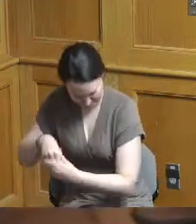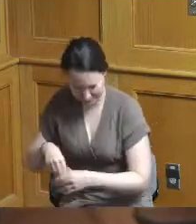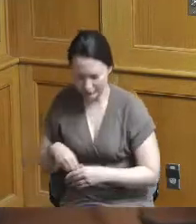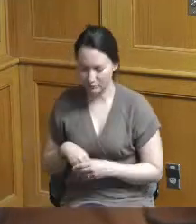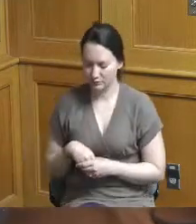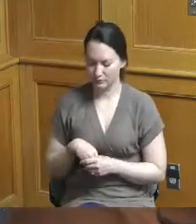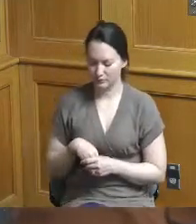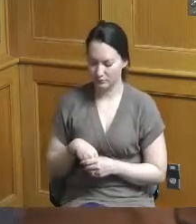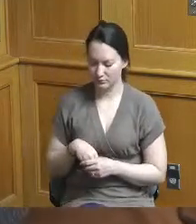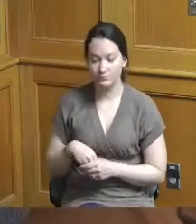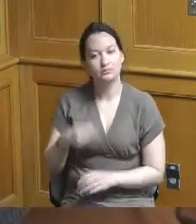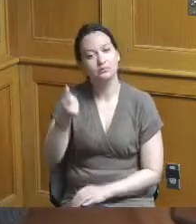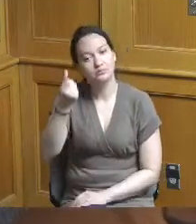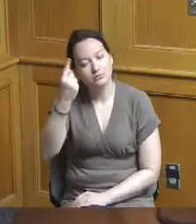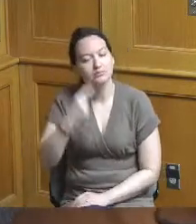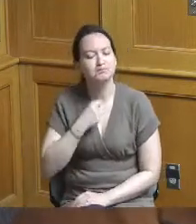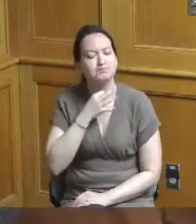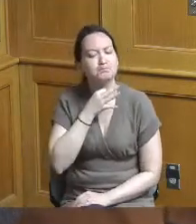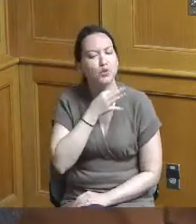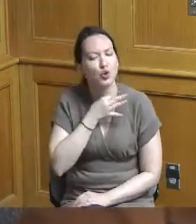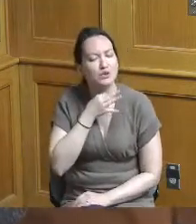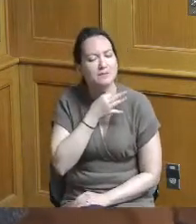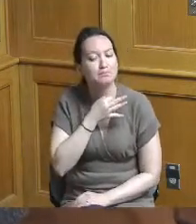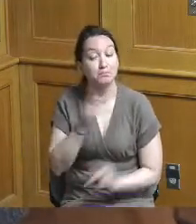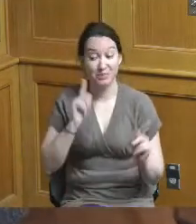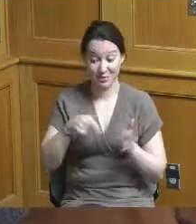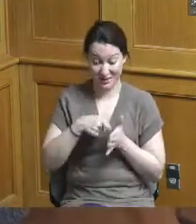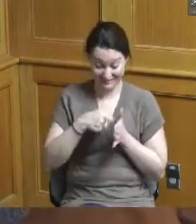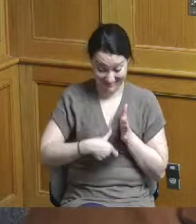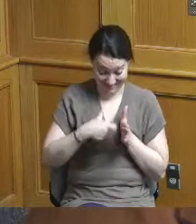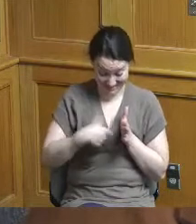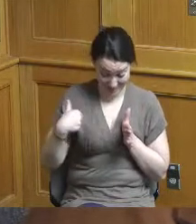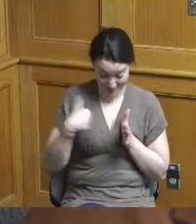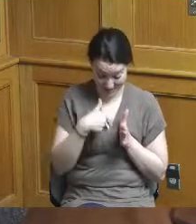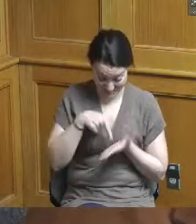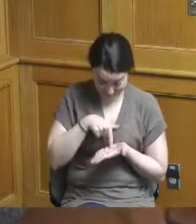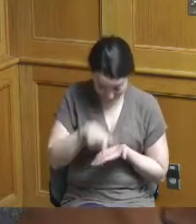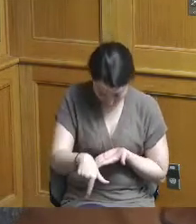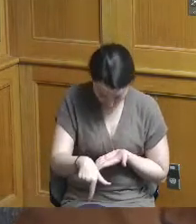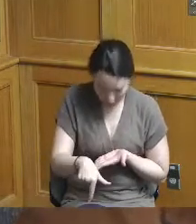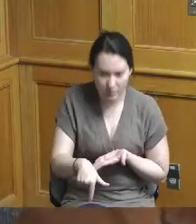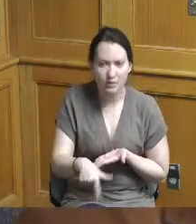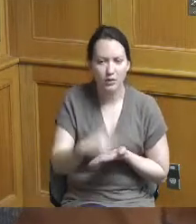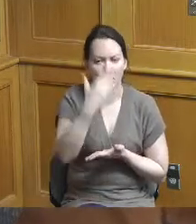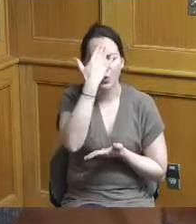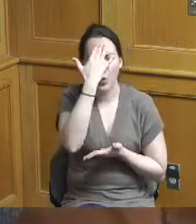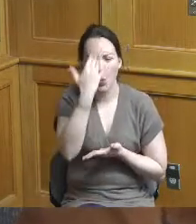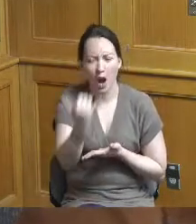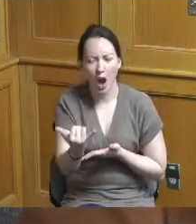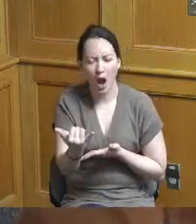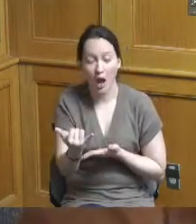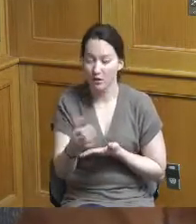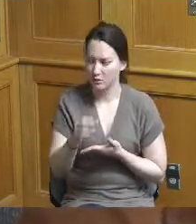I'm just wondering how does the taxpayers on the hook to pay it and if we're on the hook to pay